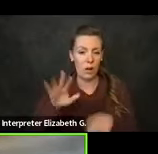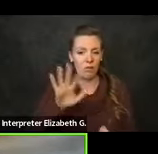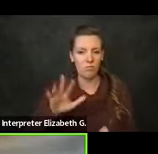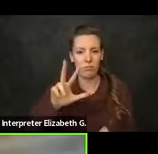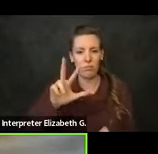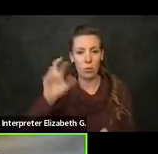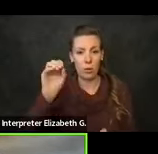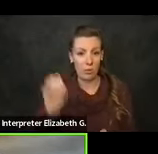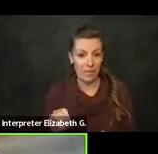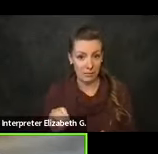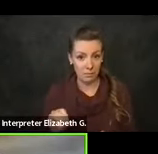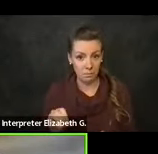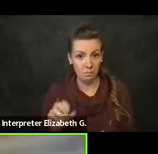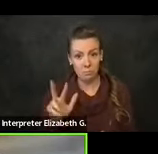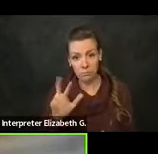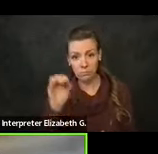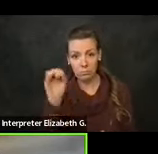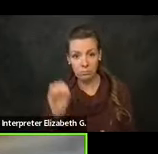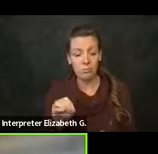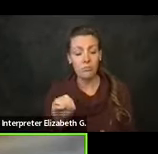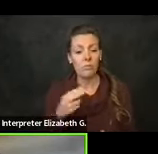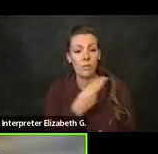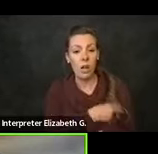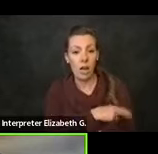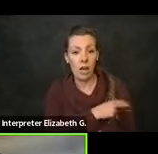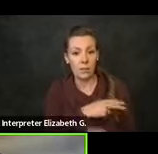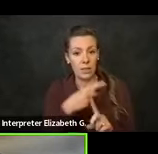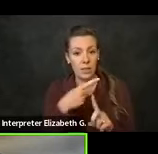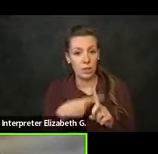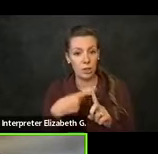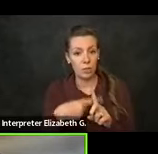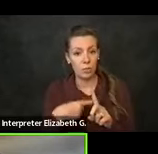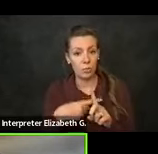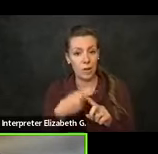Our hospitalization rate is also inching upwards.